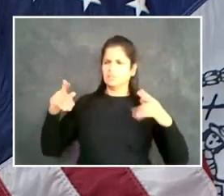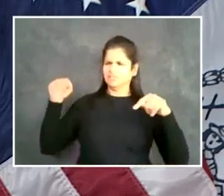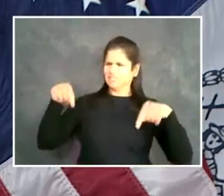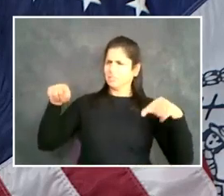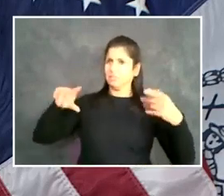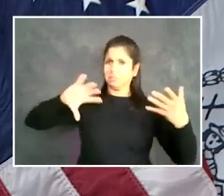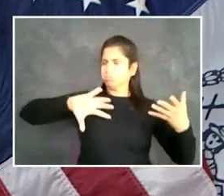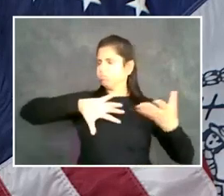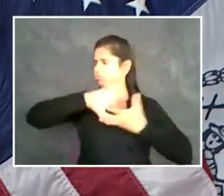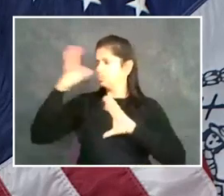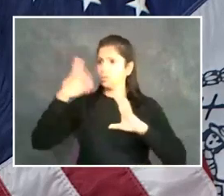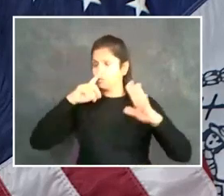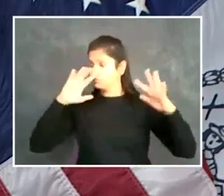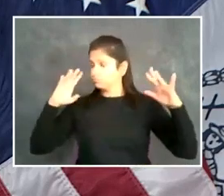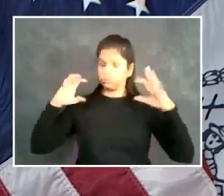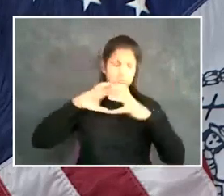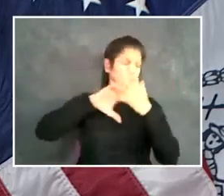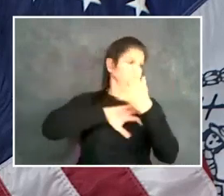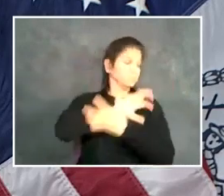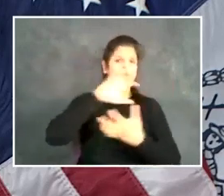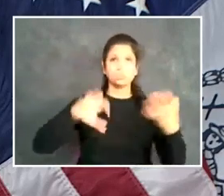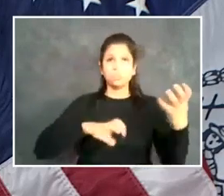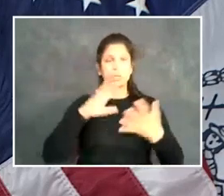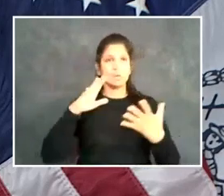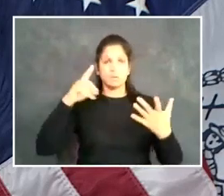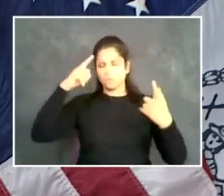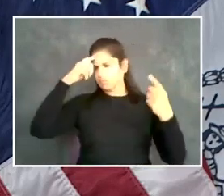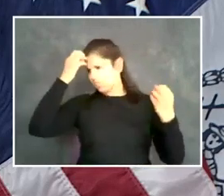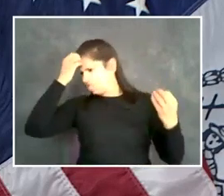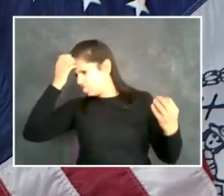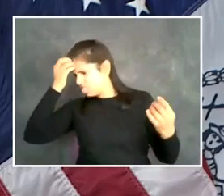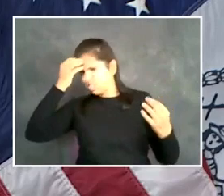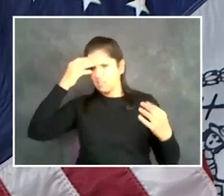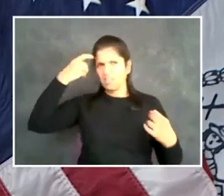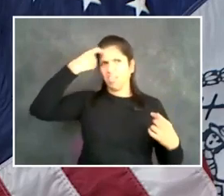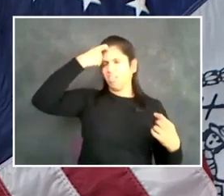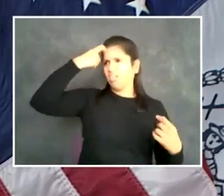PHYSICAL REALITY OR THE PHYSICAL SCARS, THE MENTAL